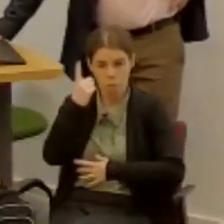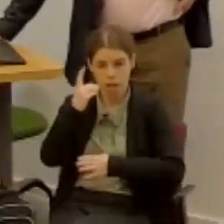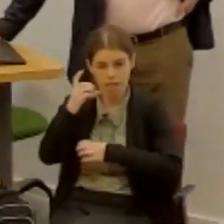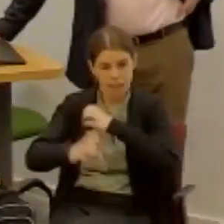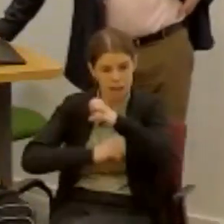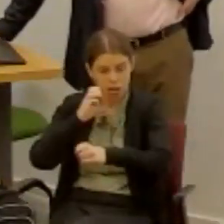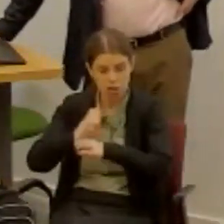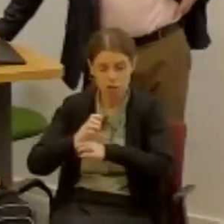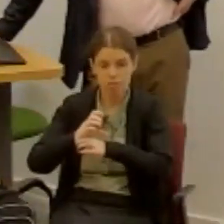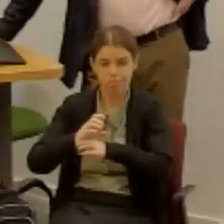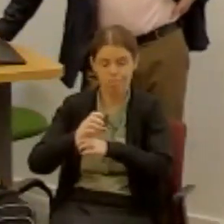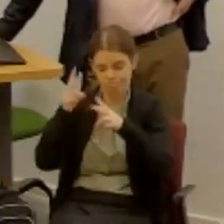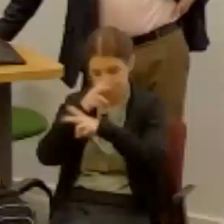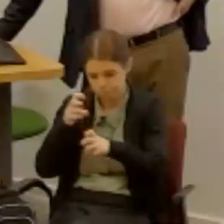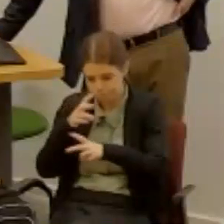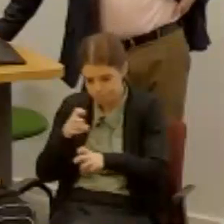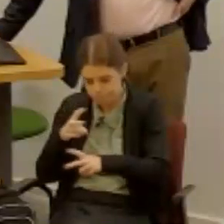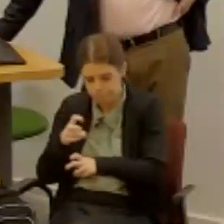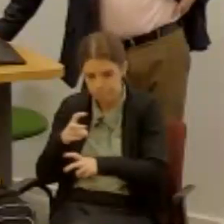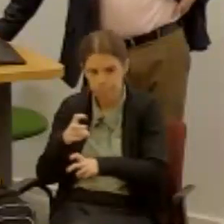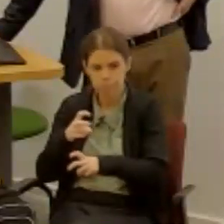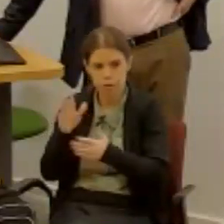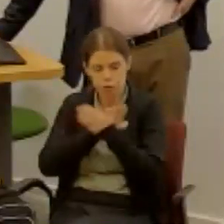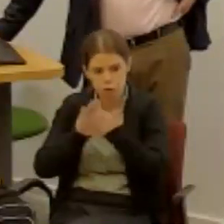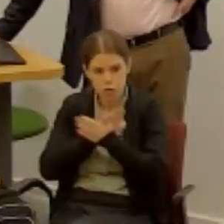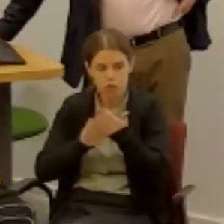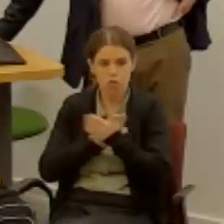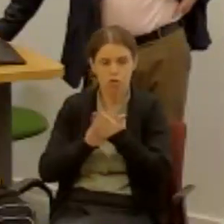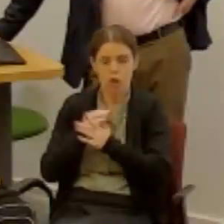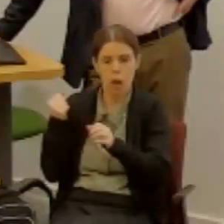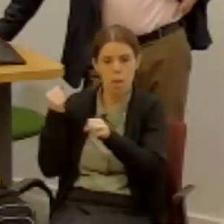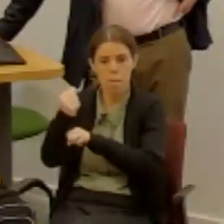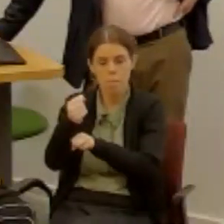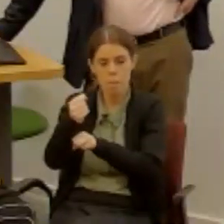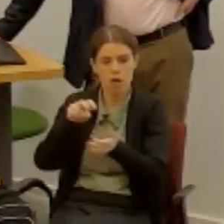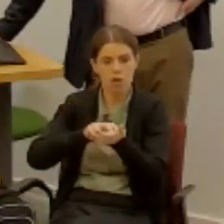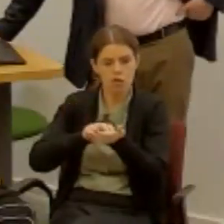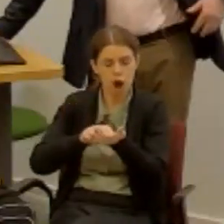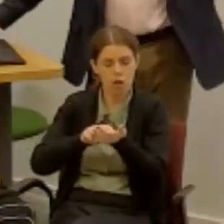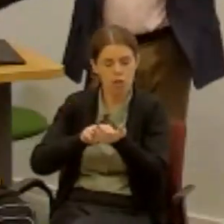observations I described what was then known as the Punch-drunk syndrome of, if you can